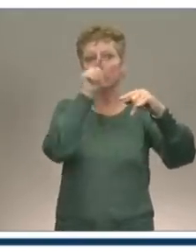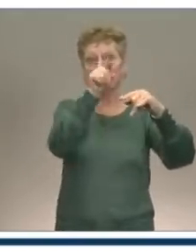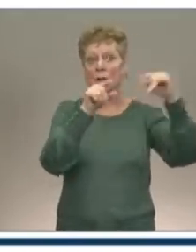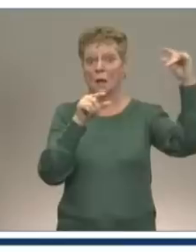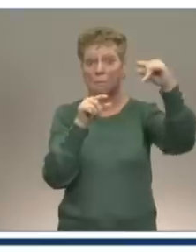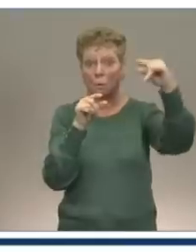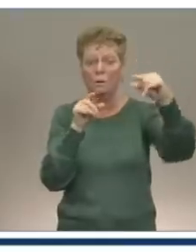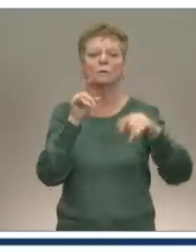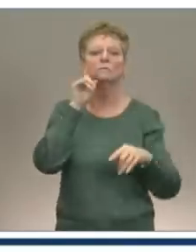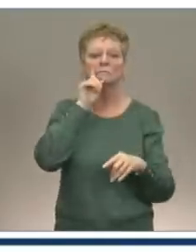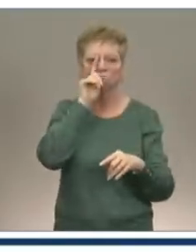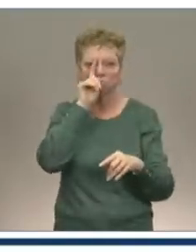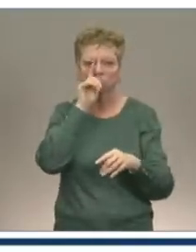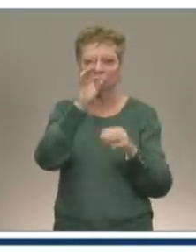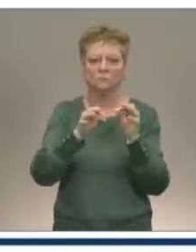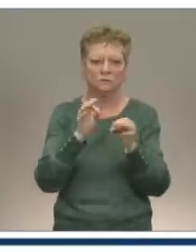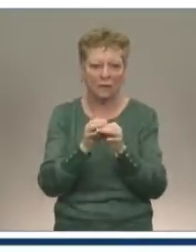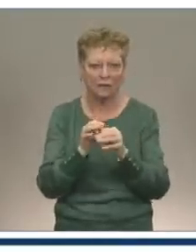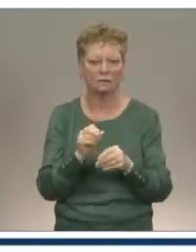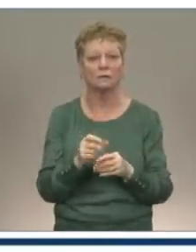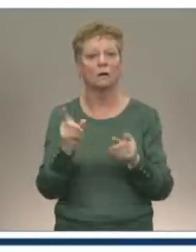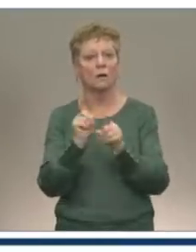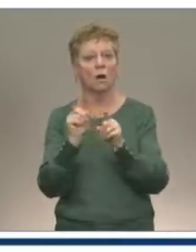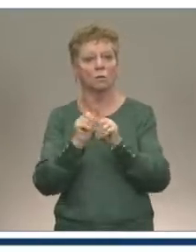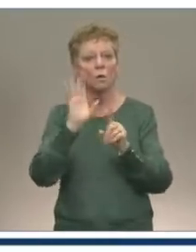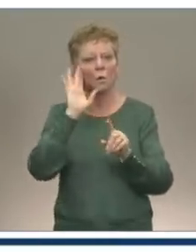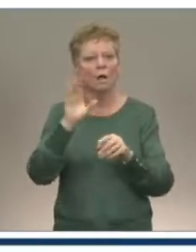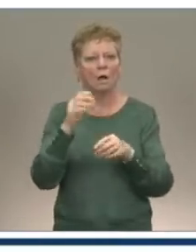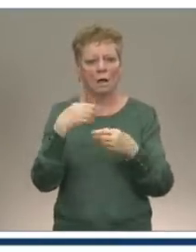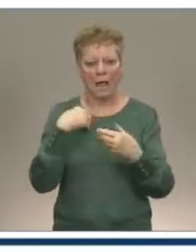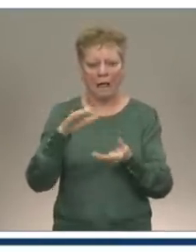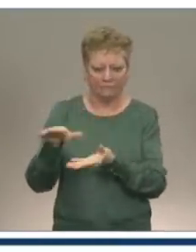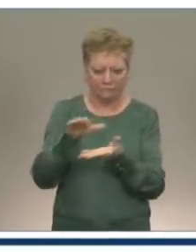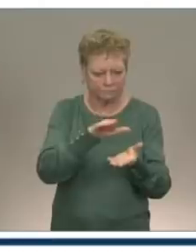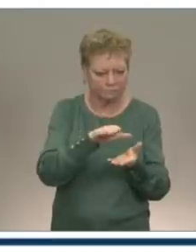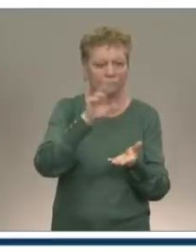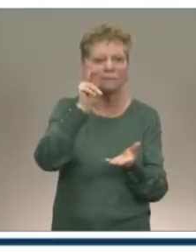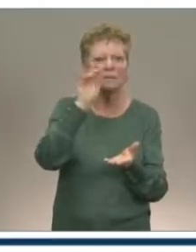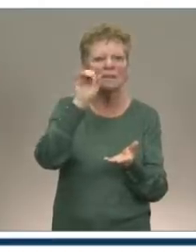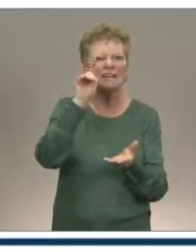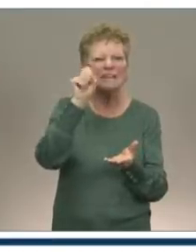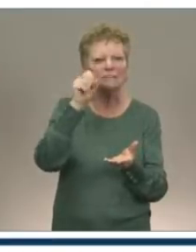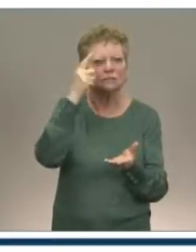more test kits to public school children under 12 this week people remember we did an initial